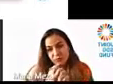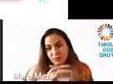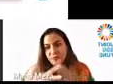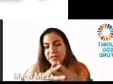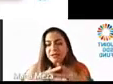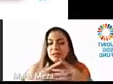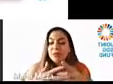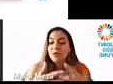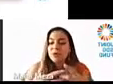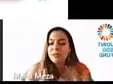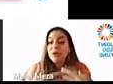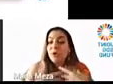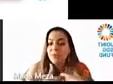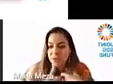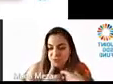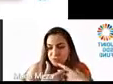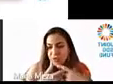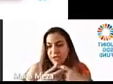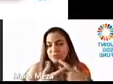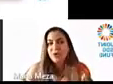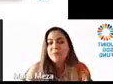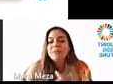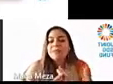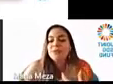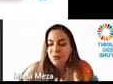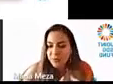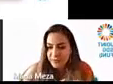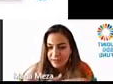resources Obviously that we try to pollute as little as possible or that we offset the